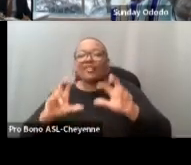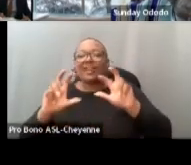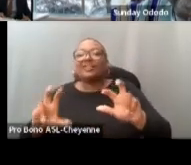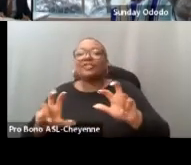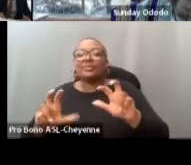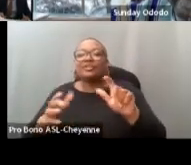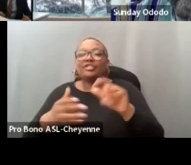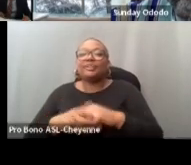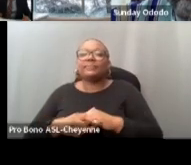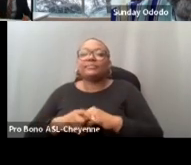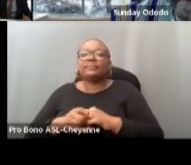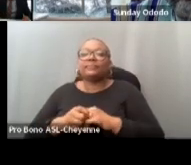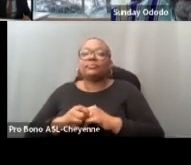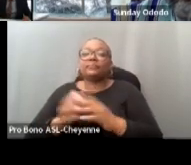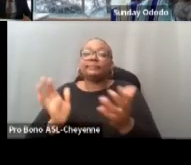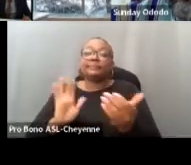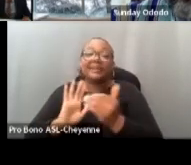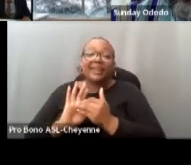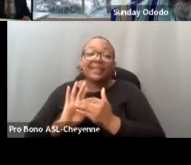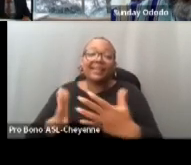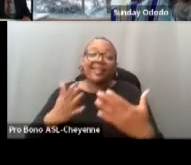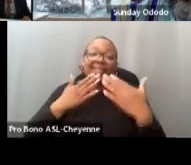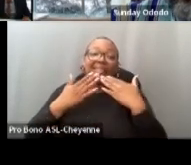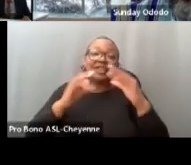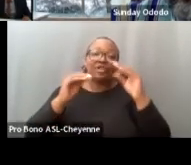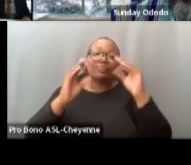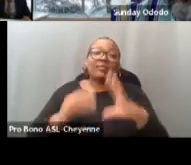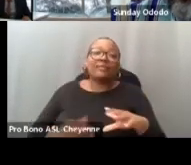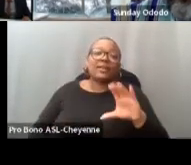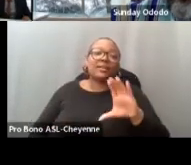I'm, again, gonna thank Professor Cynthia Schneider